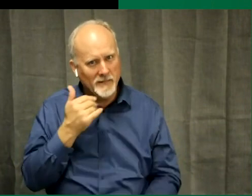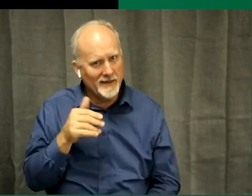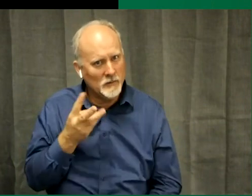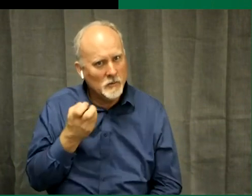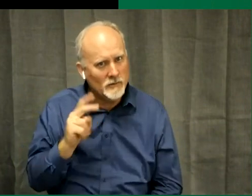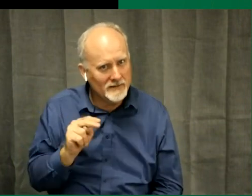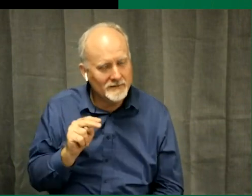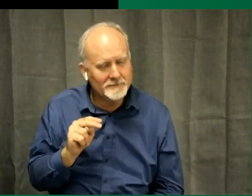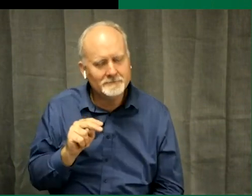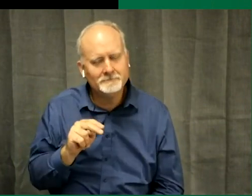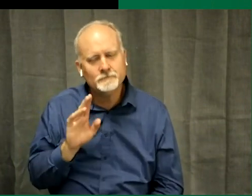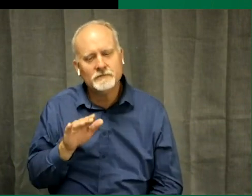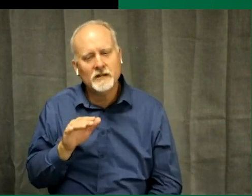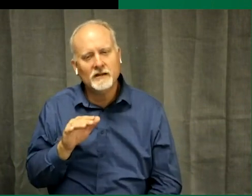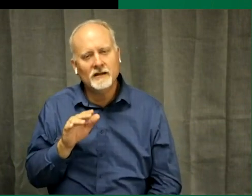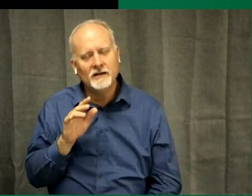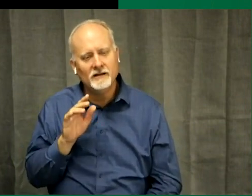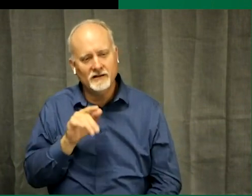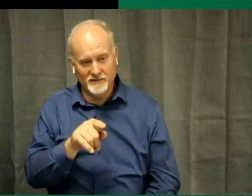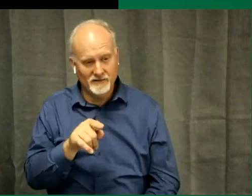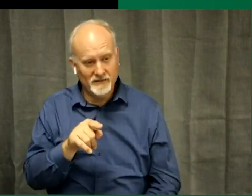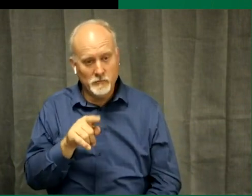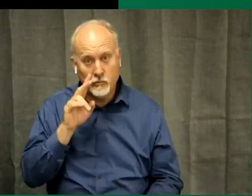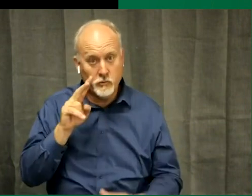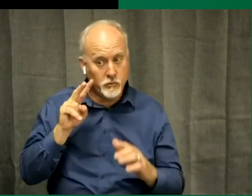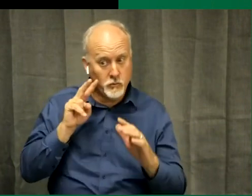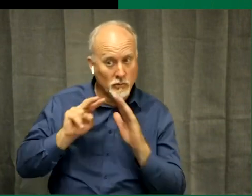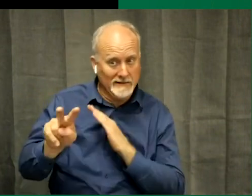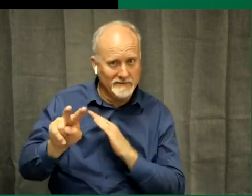i think back to this comic predictions are always difficult especially when they involve the future